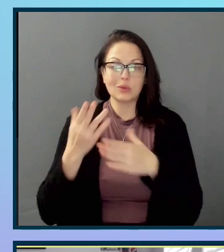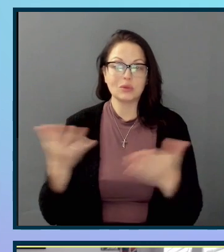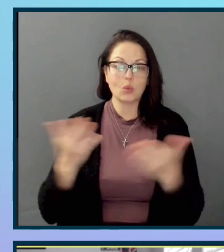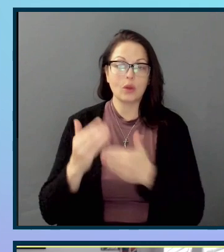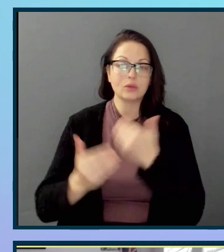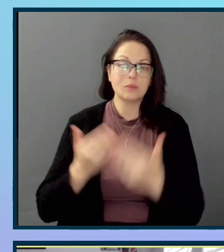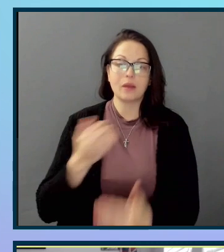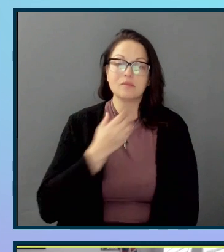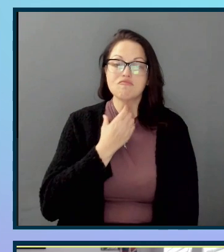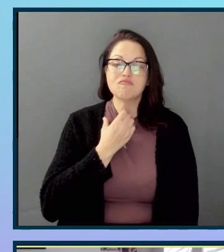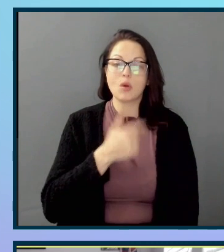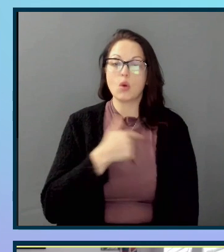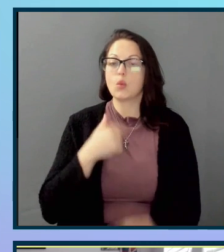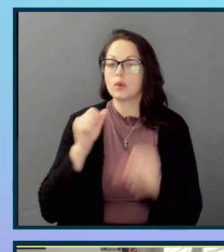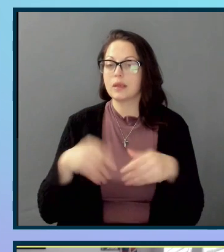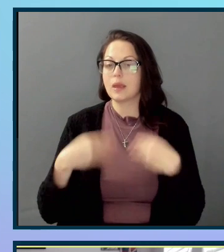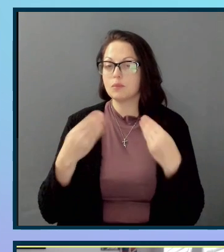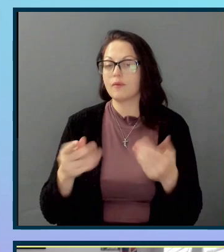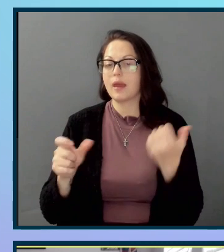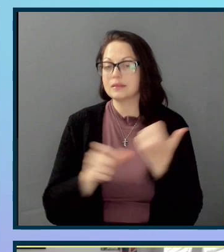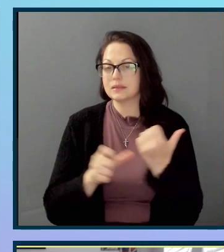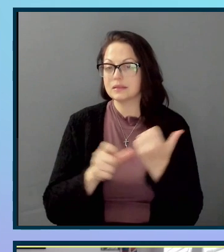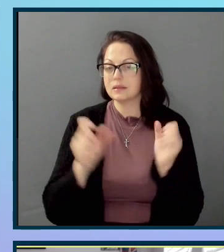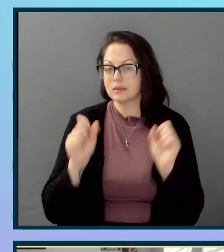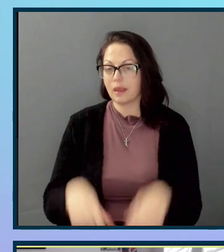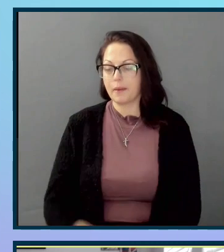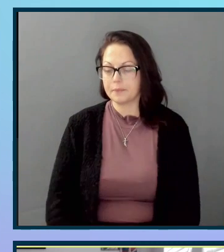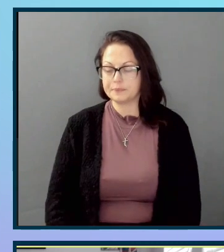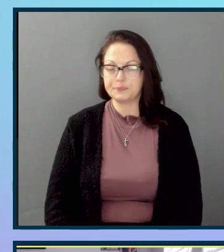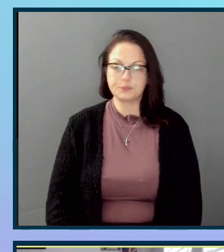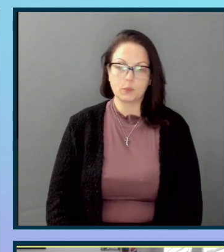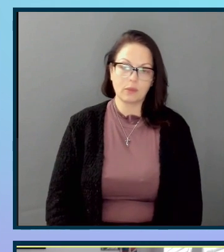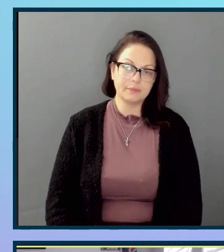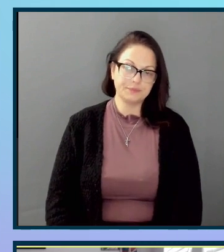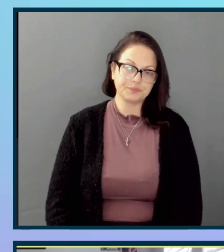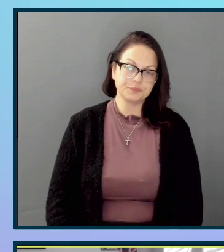Well, we can provide assistance. And in order to programmatically provide assistance,